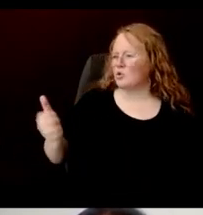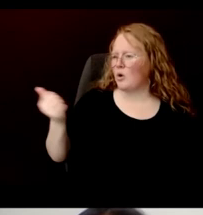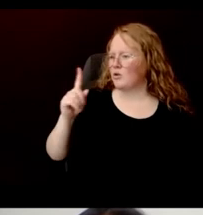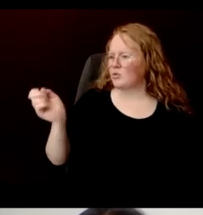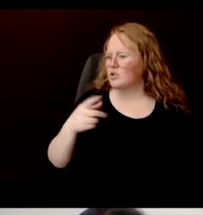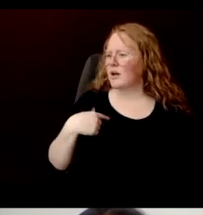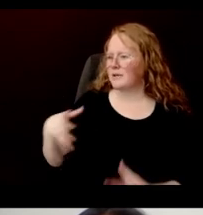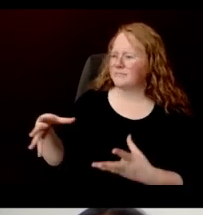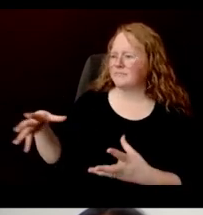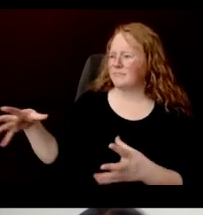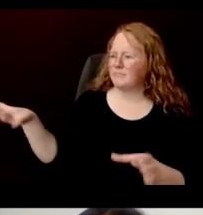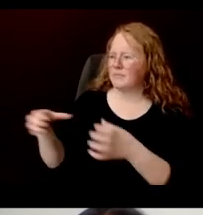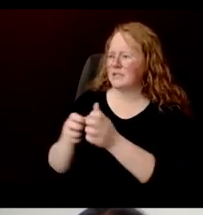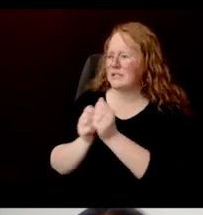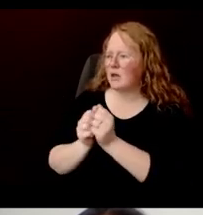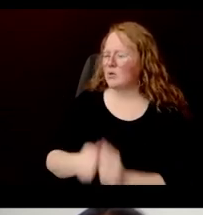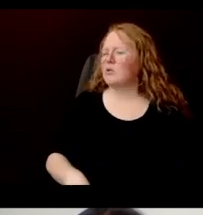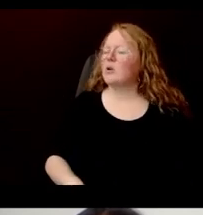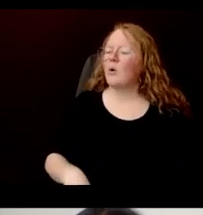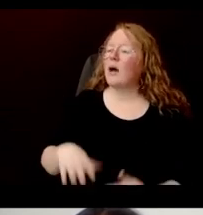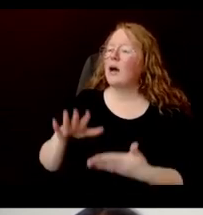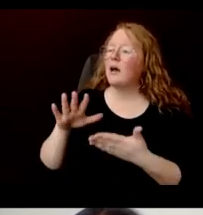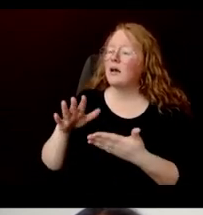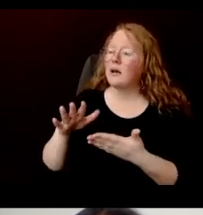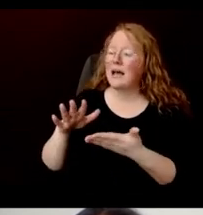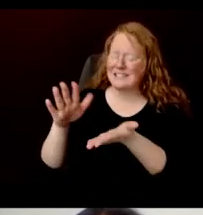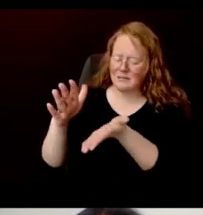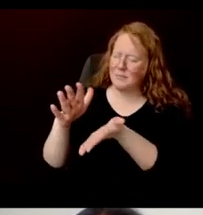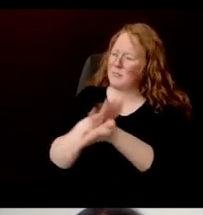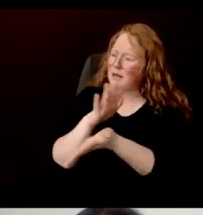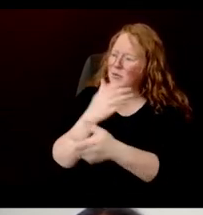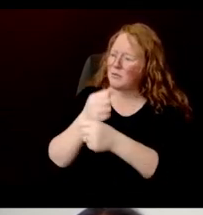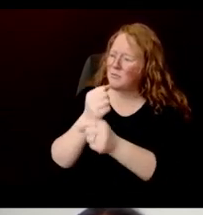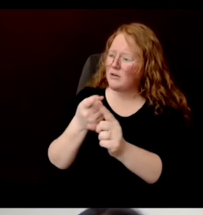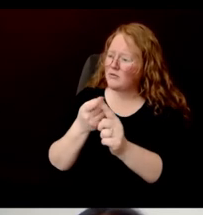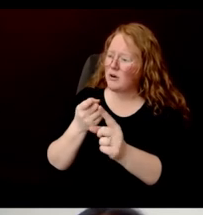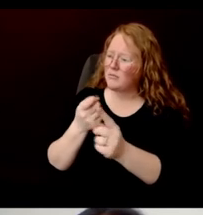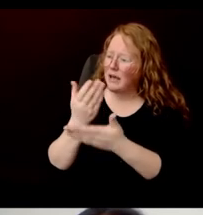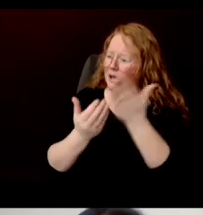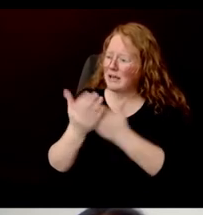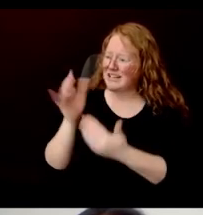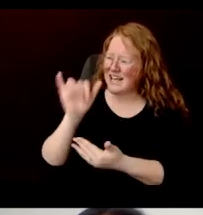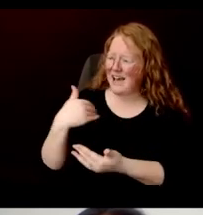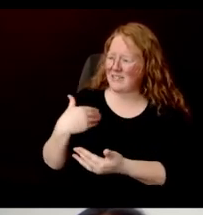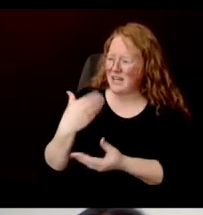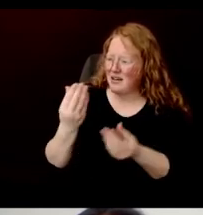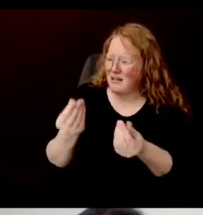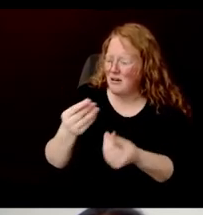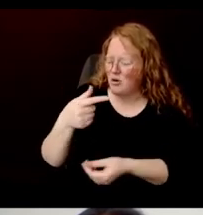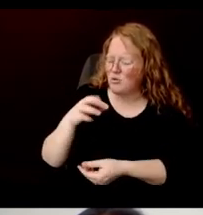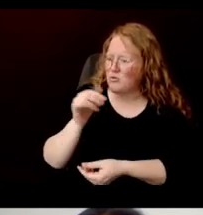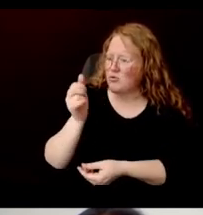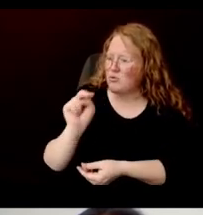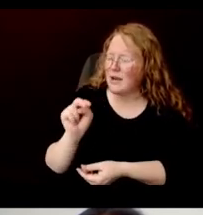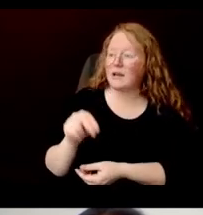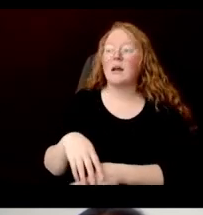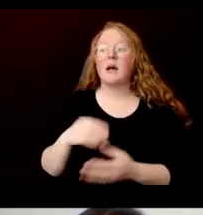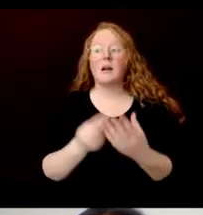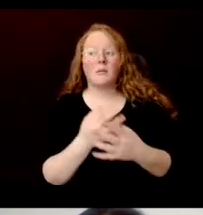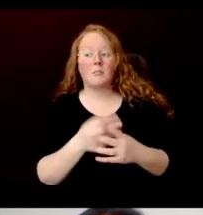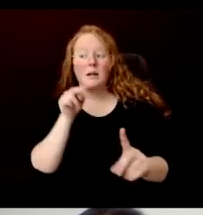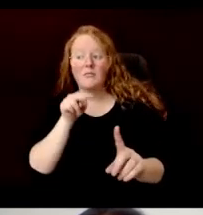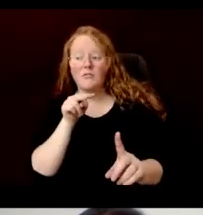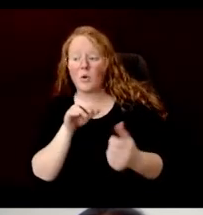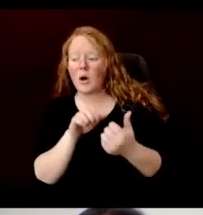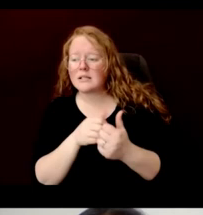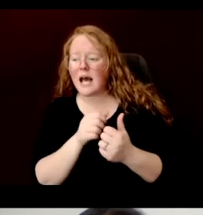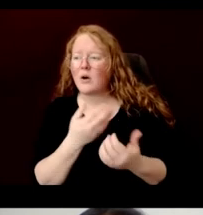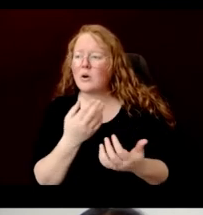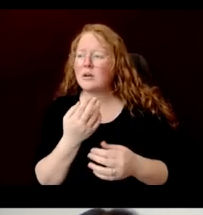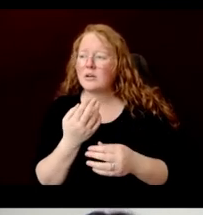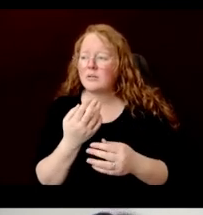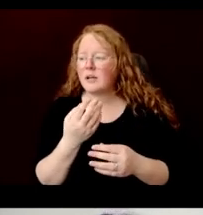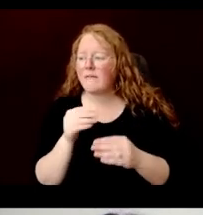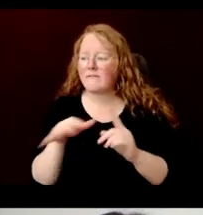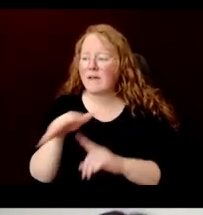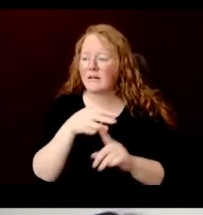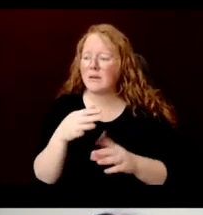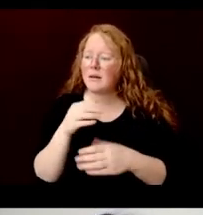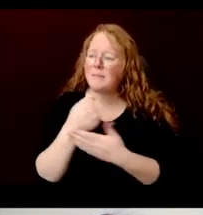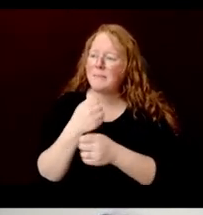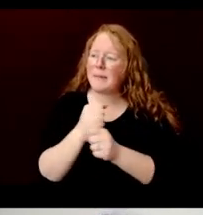"Does handmade paper have a grain or orientation, and from the plant's point of view, how are the fibers which are used in papermaking advantageous to the plant?"